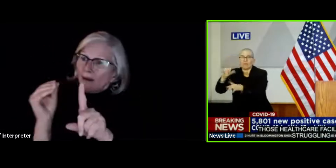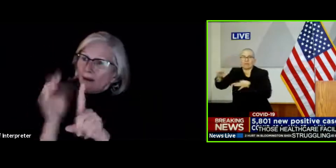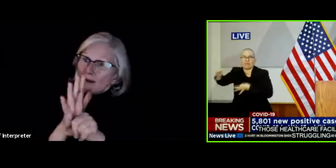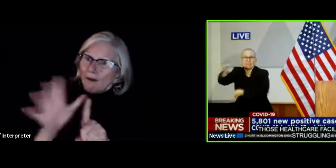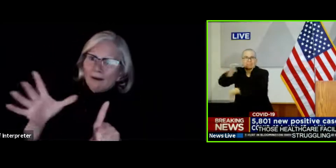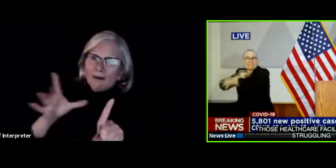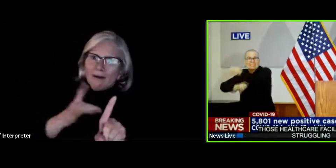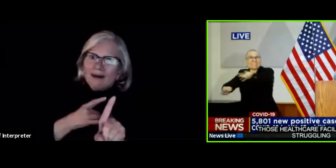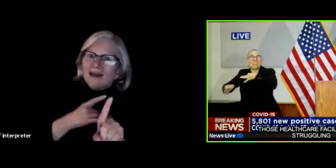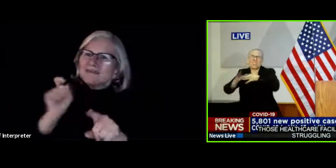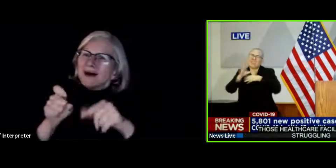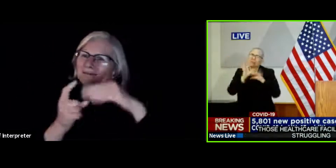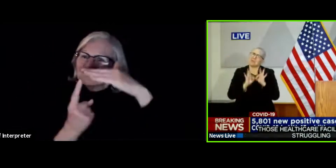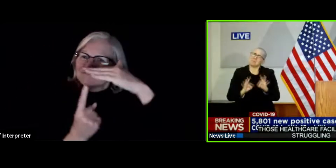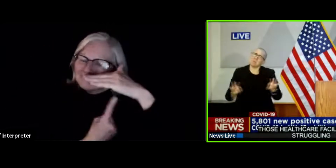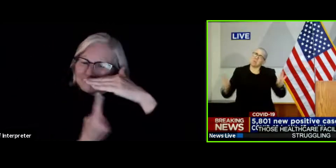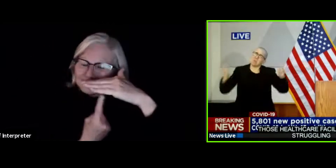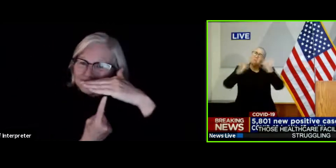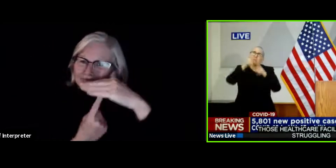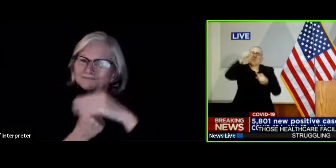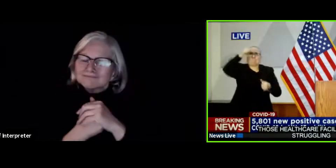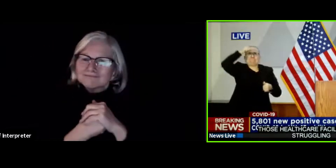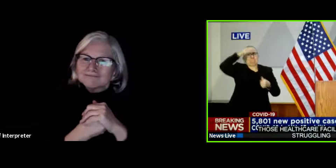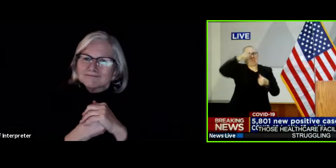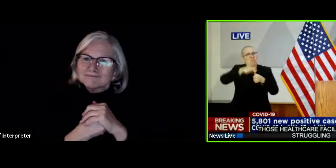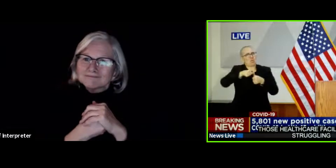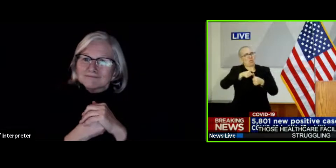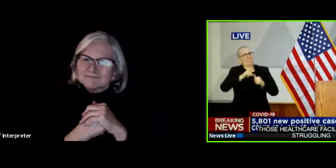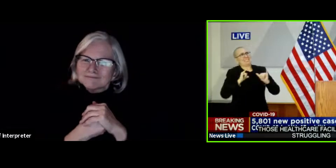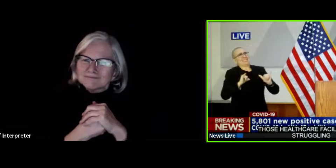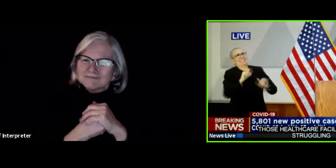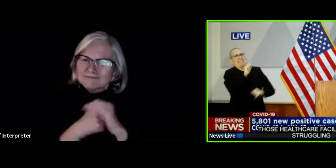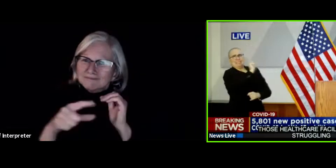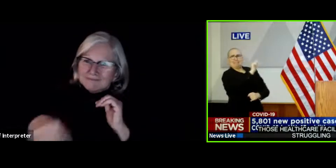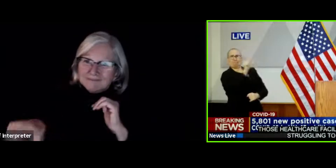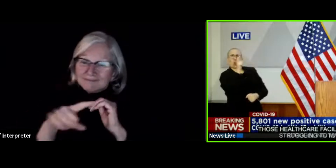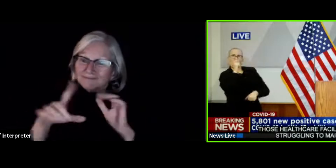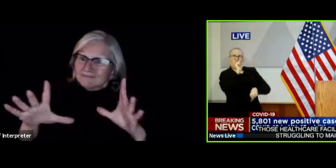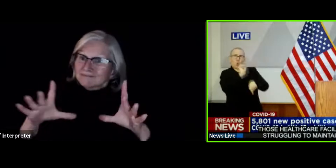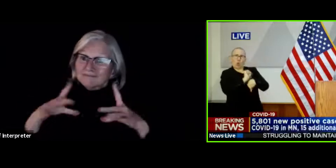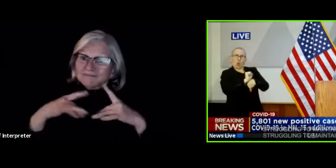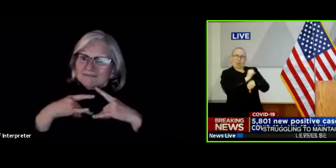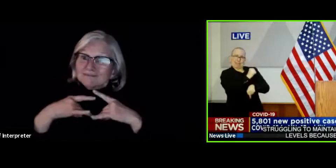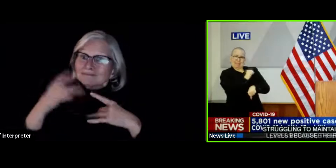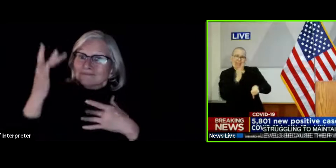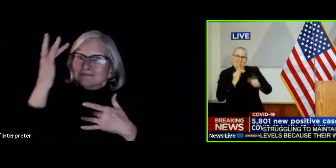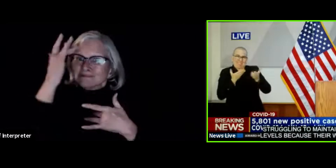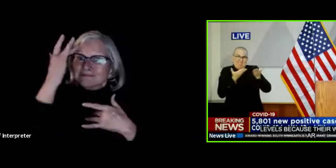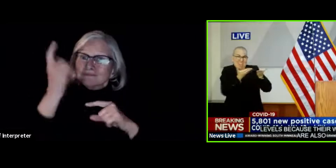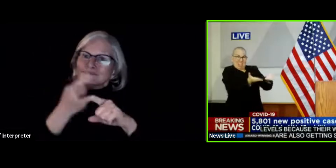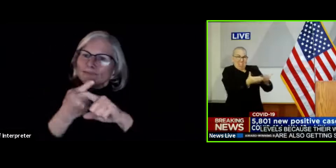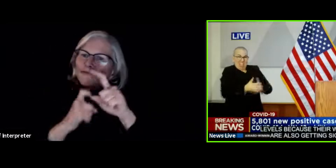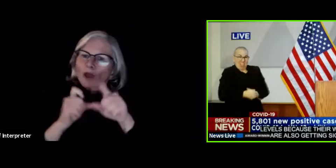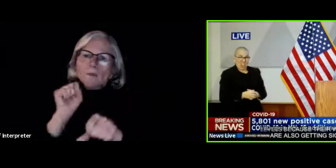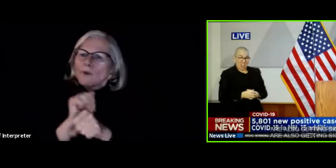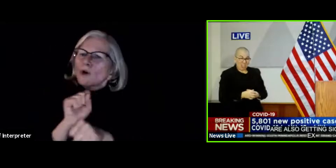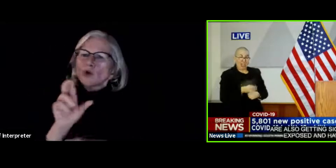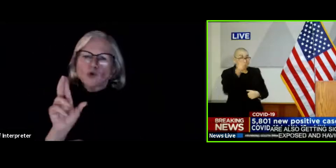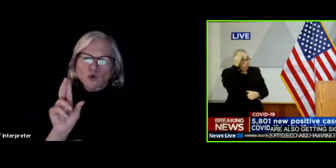NOT GETTING SICK OR EXPOSED BECAUSE THEY WORK IN HEALTH CARE. THEY'RE NOT GETTING COVID FROM THEIR PATIENTS OR FROM THE RESIDENTS IN THE FACILITIES IN WHICH THEY